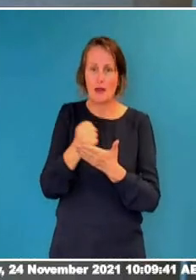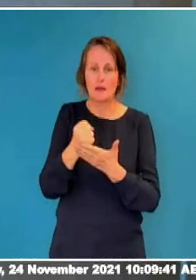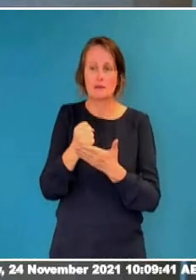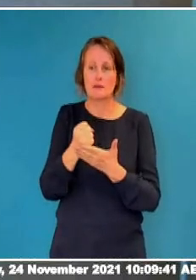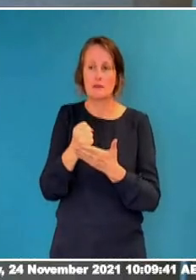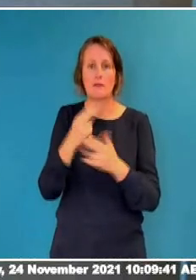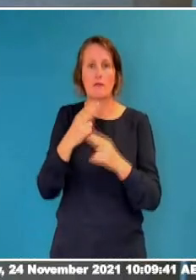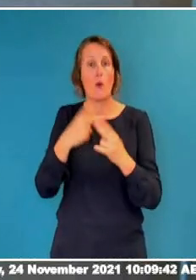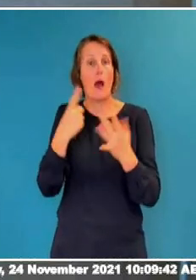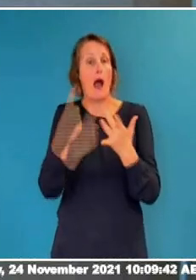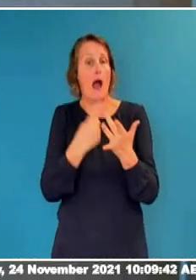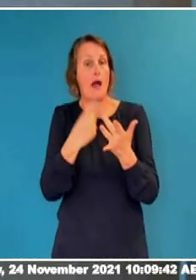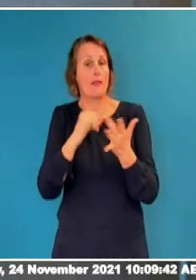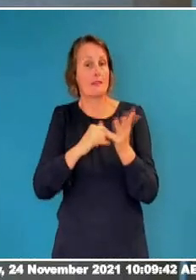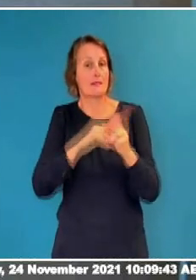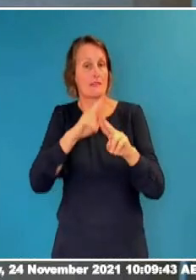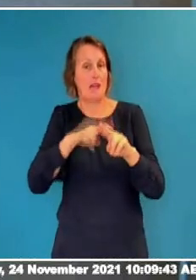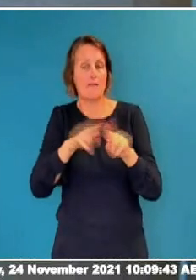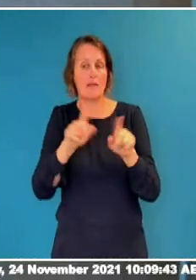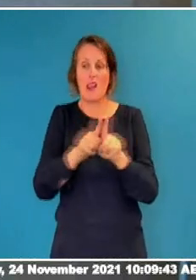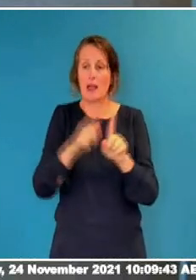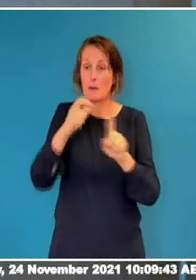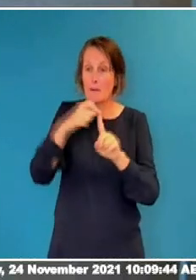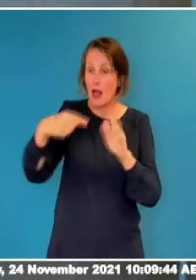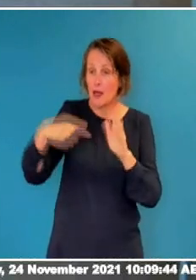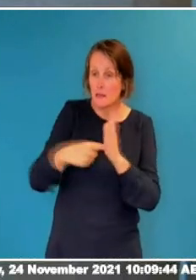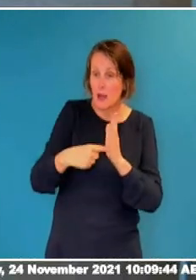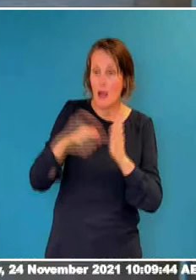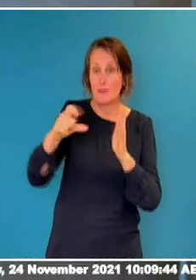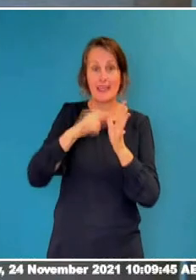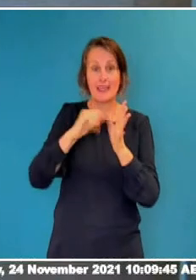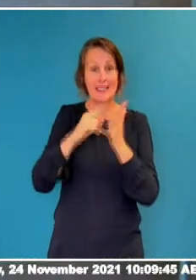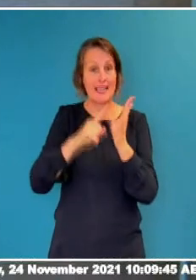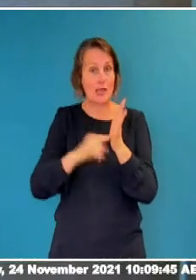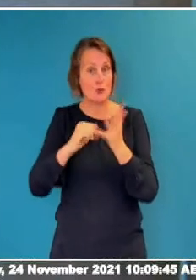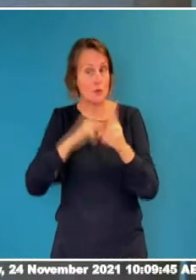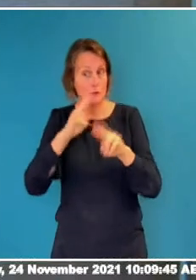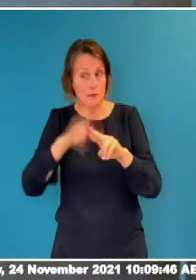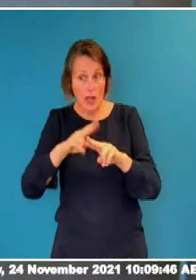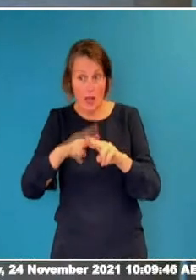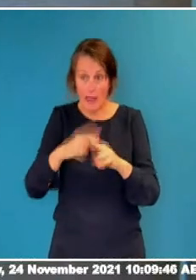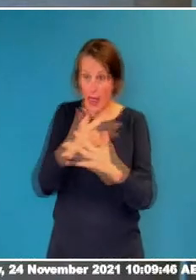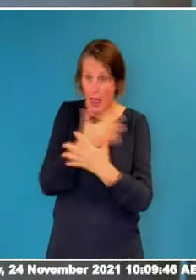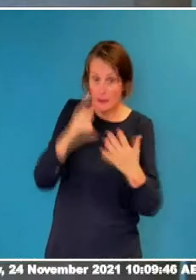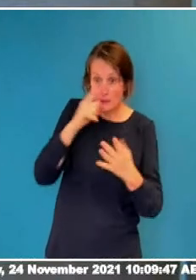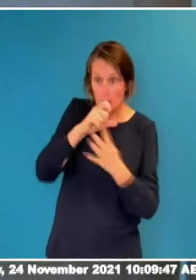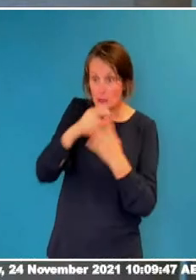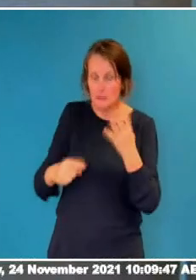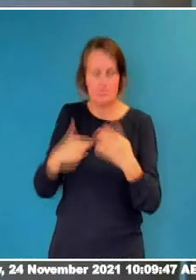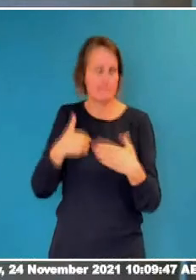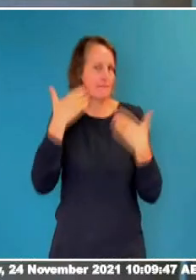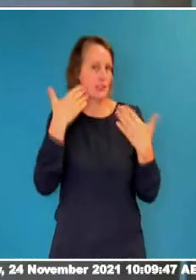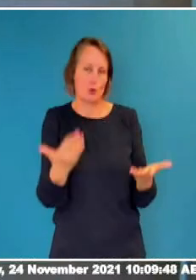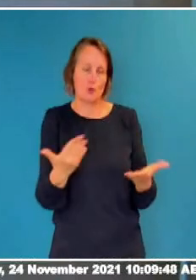employees, like part times and casuals? No, I'm not. Thank you.